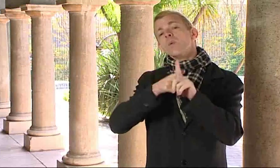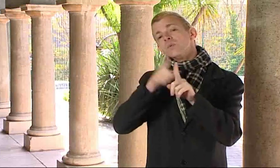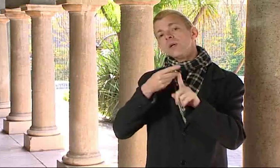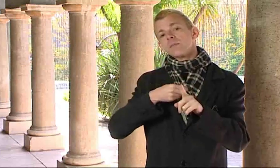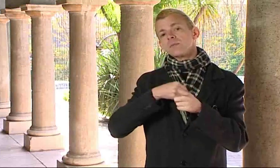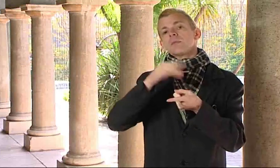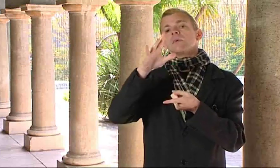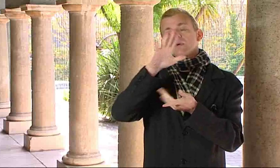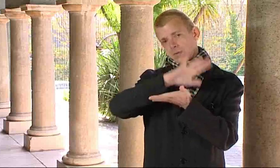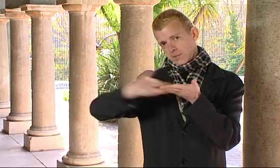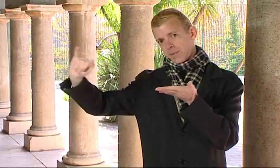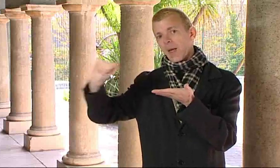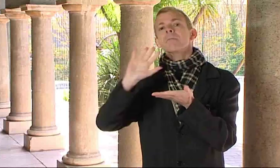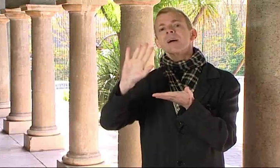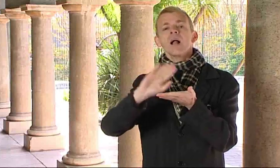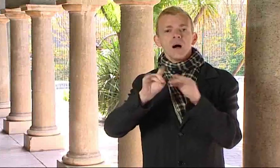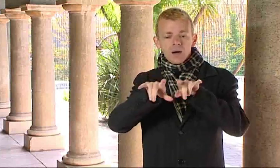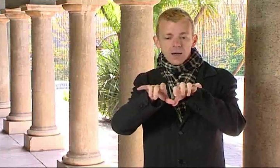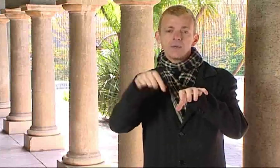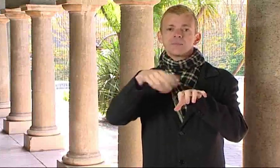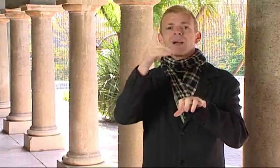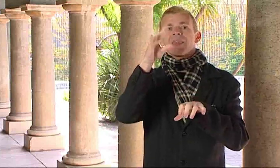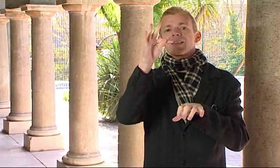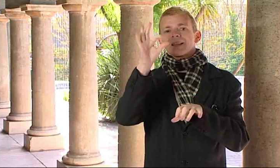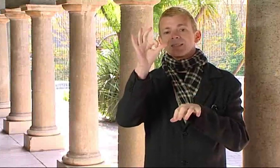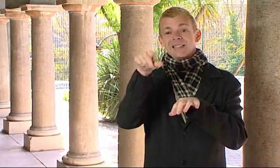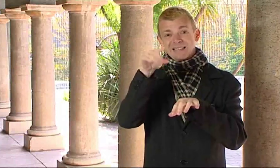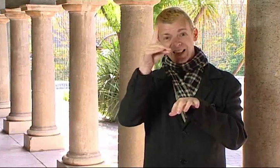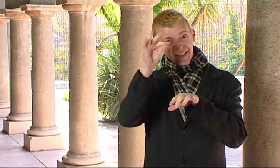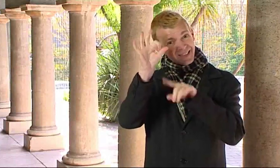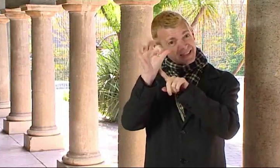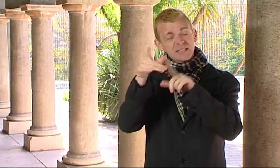there are adaptations for deaf people, done through the mediation service